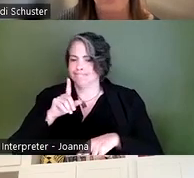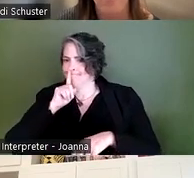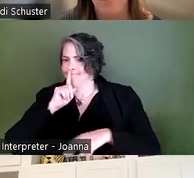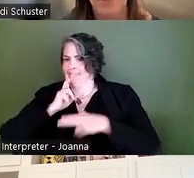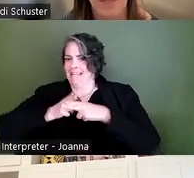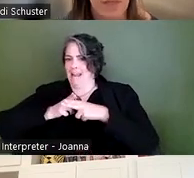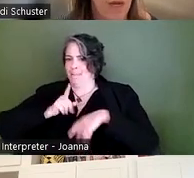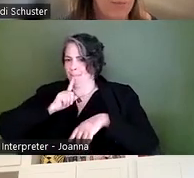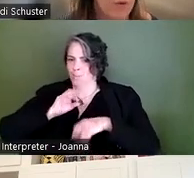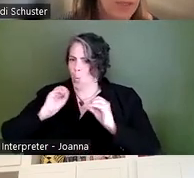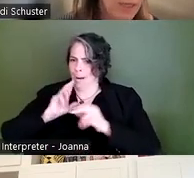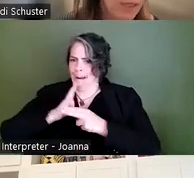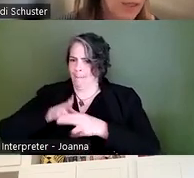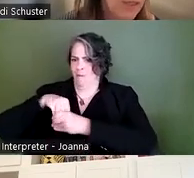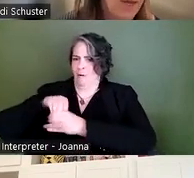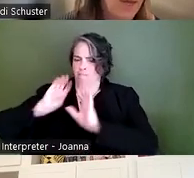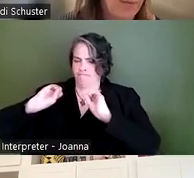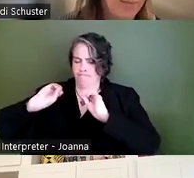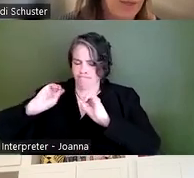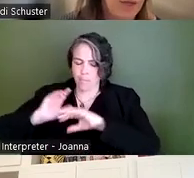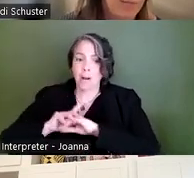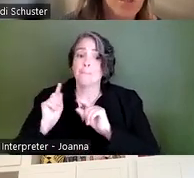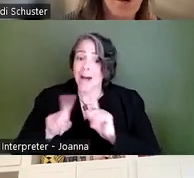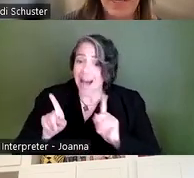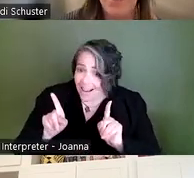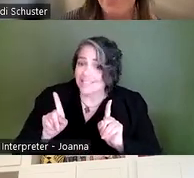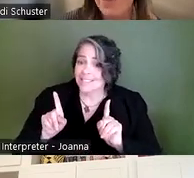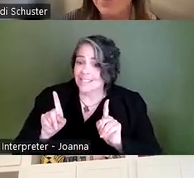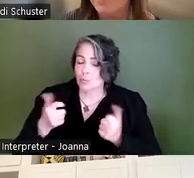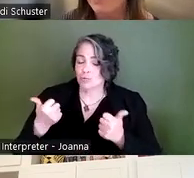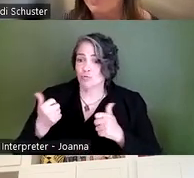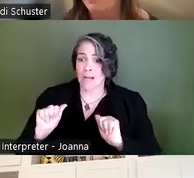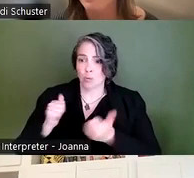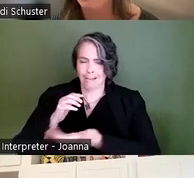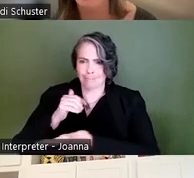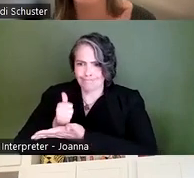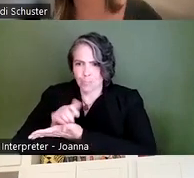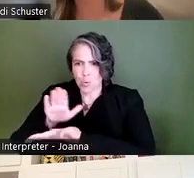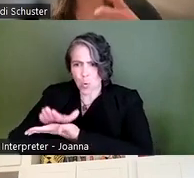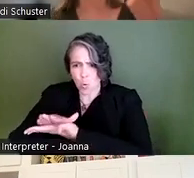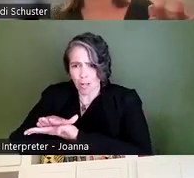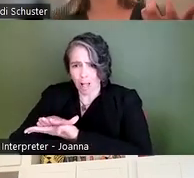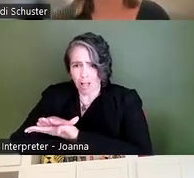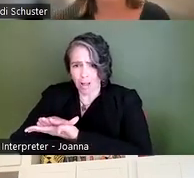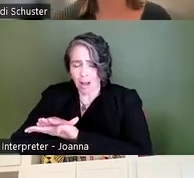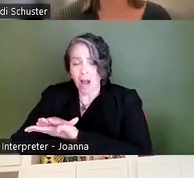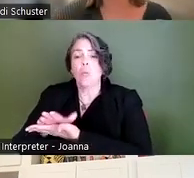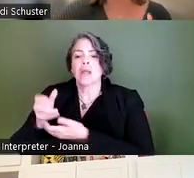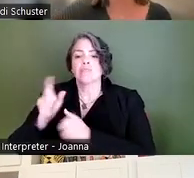support early, more targeted prevention, is giving kids the option to break confidentiality through